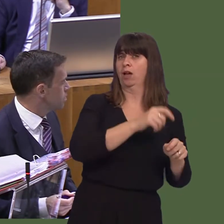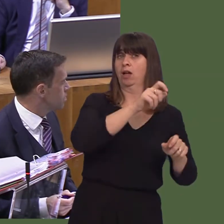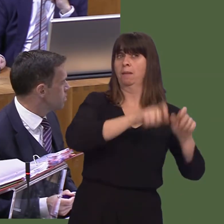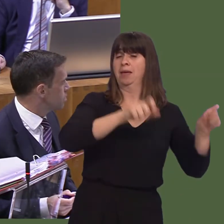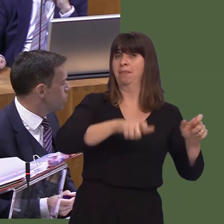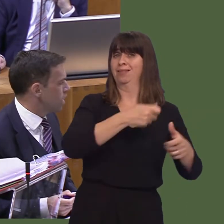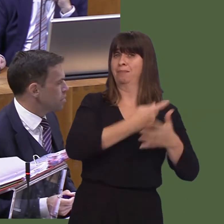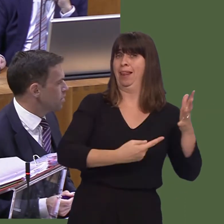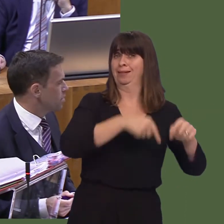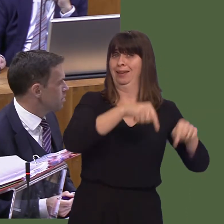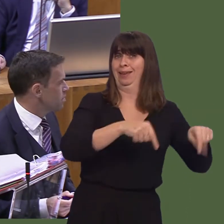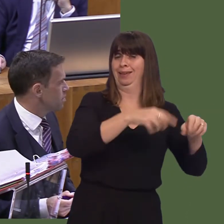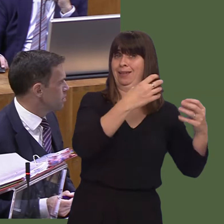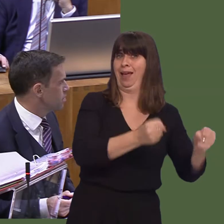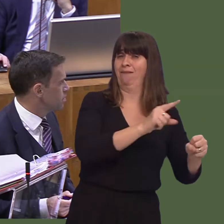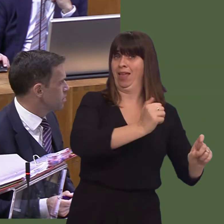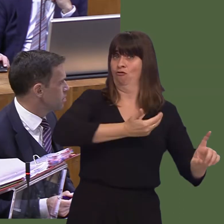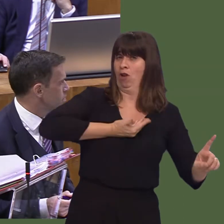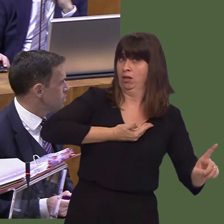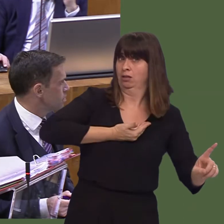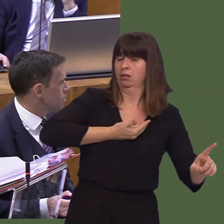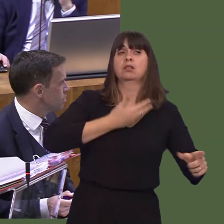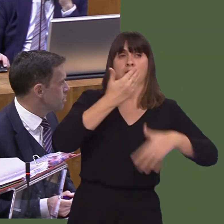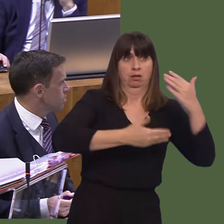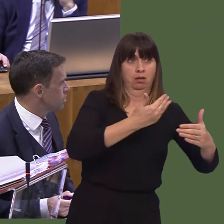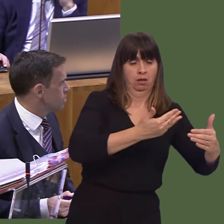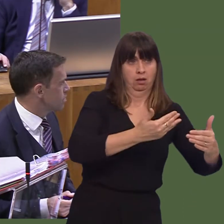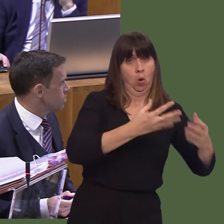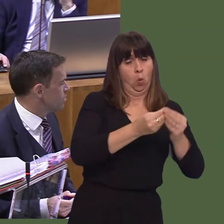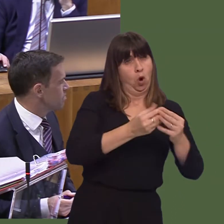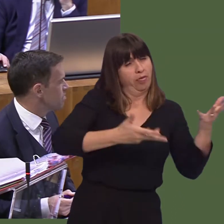in looking to see what the impact of that might be in those conversations, including,